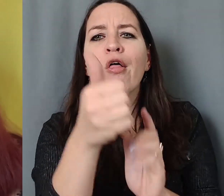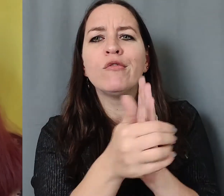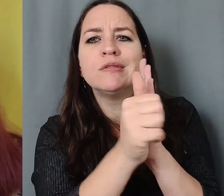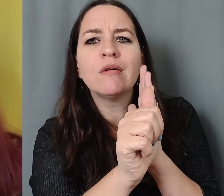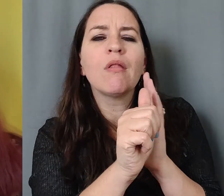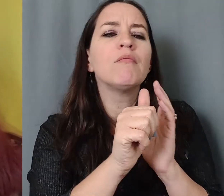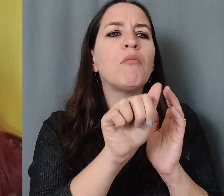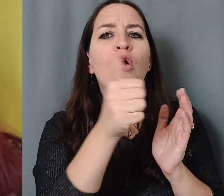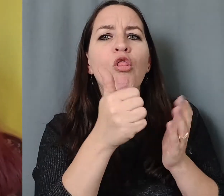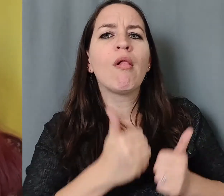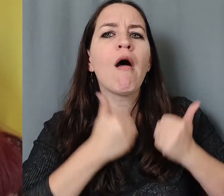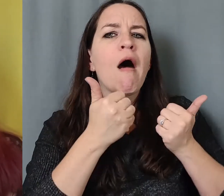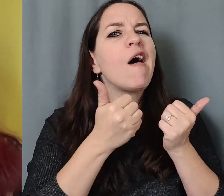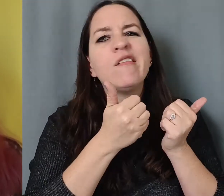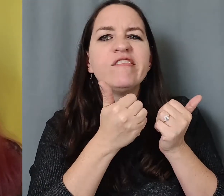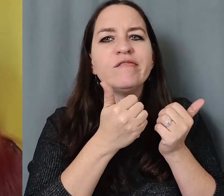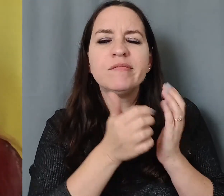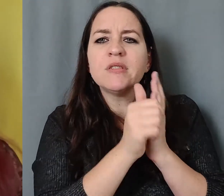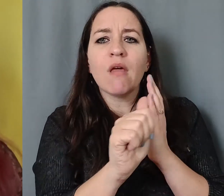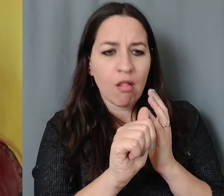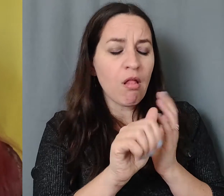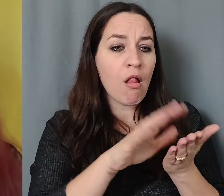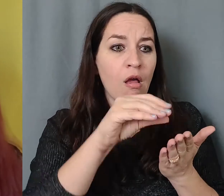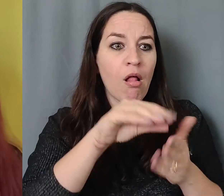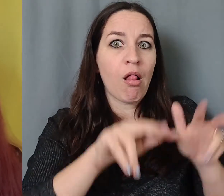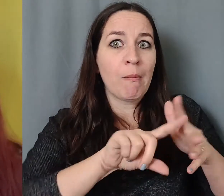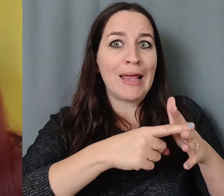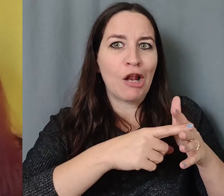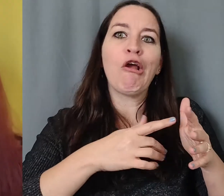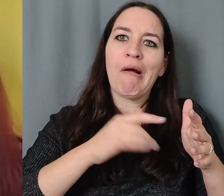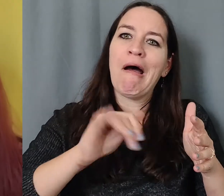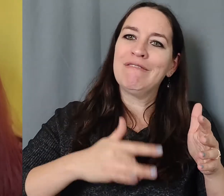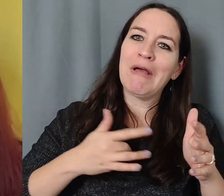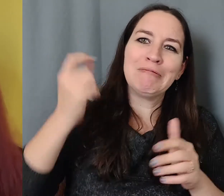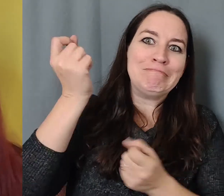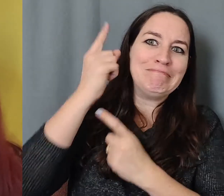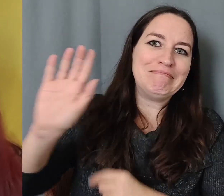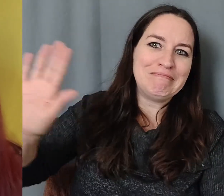You want to improve some other part of your life. It is going to increase your empathy for other people who are working on themselves, too, or who are working on